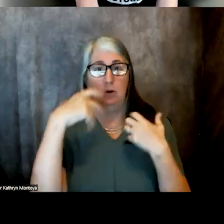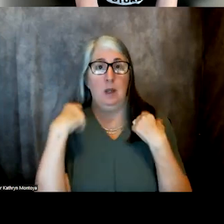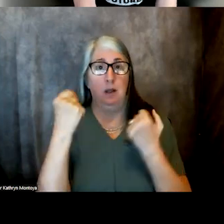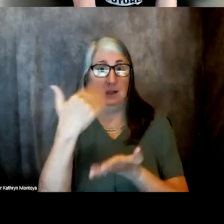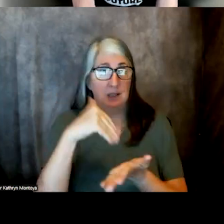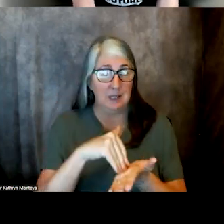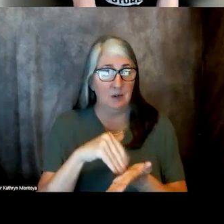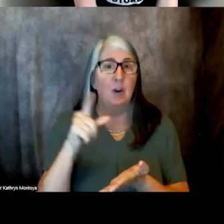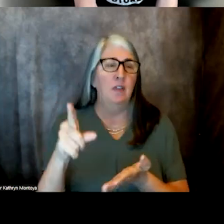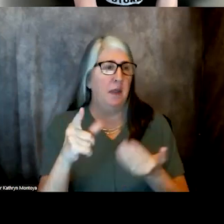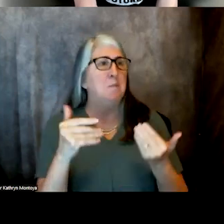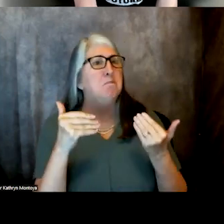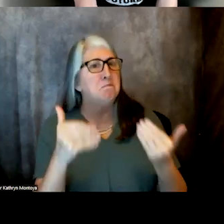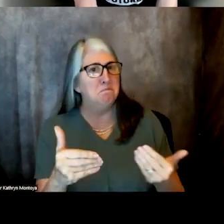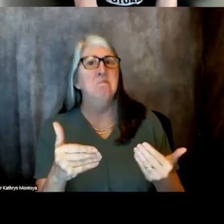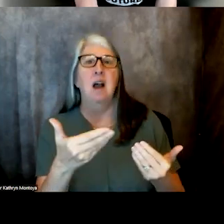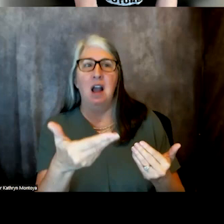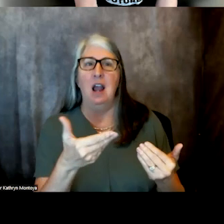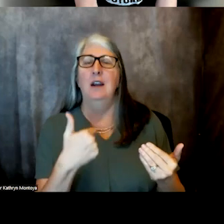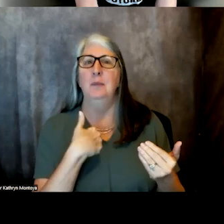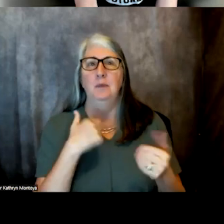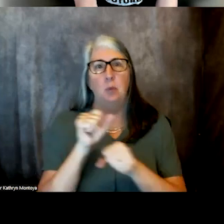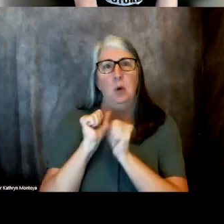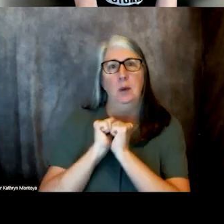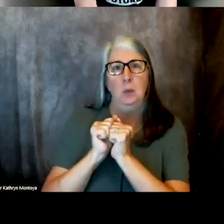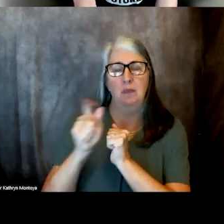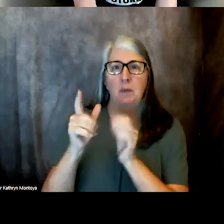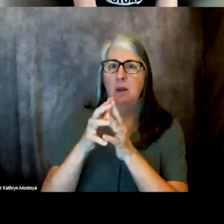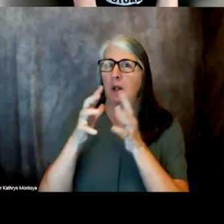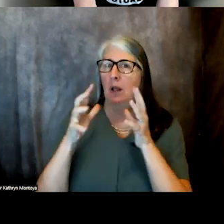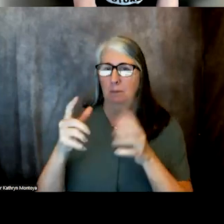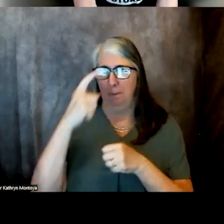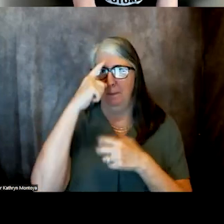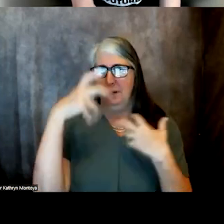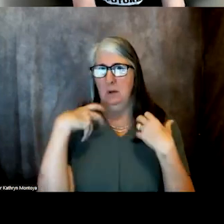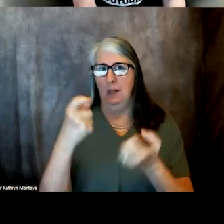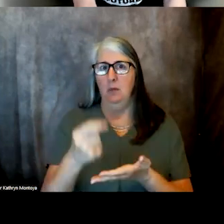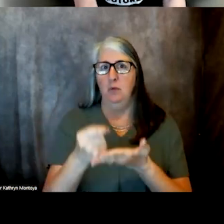RISK WITH ME. I WAS DOING A LOT IN THE COURT AND THE HEALTH